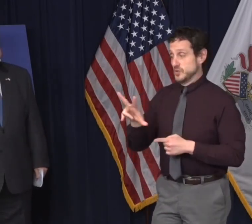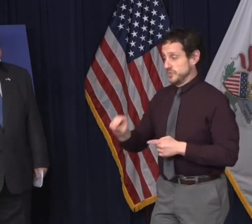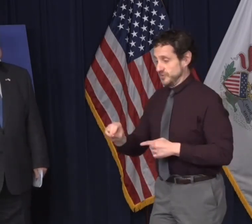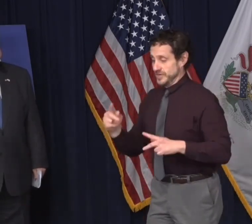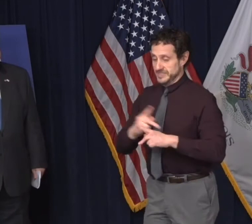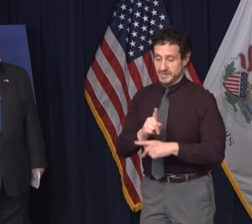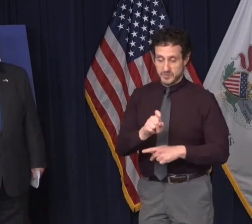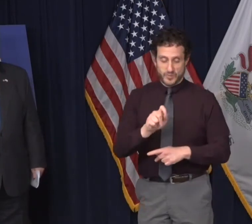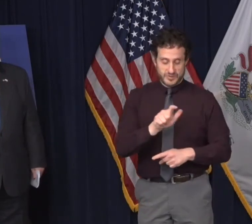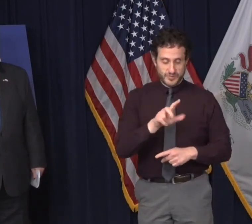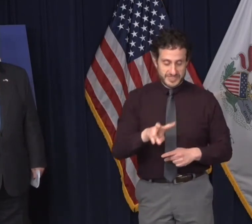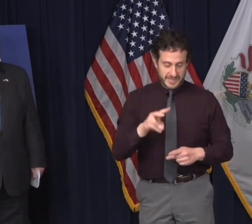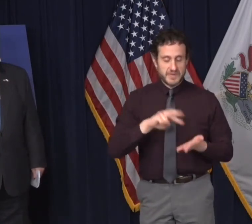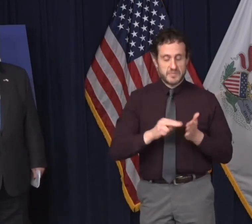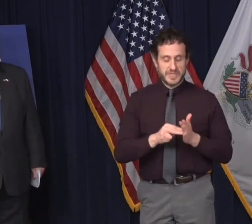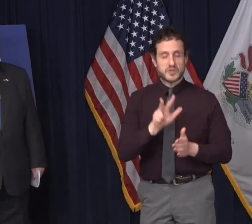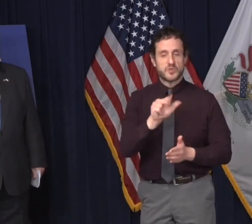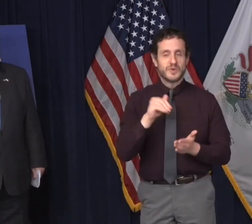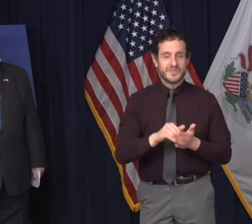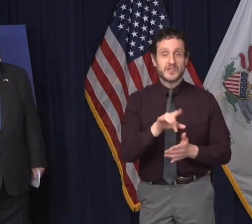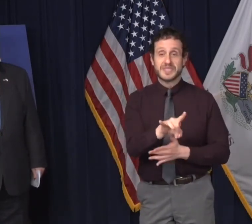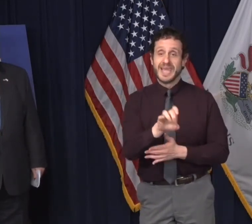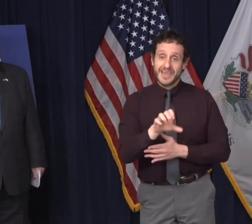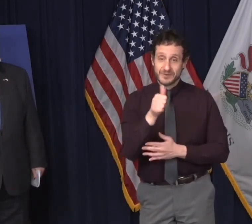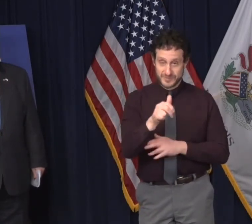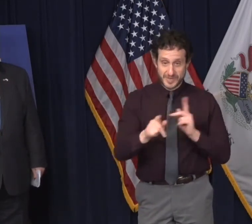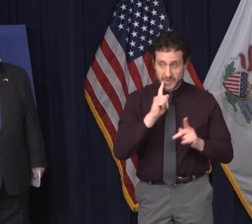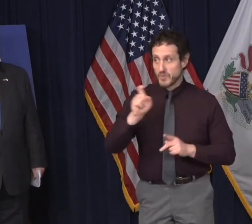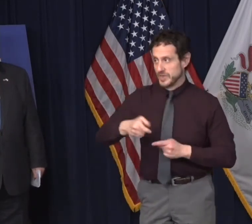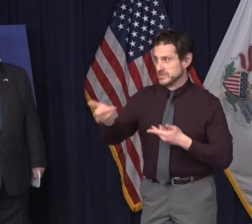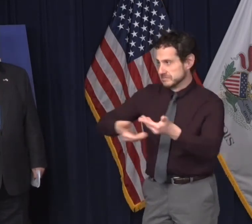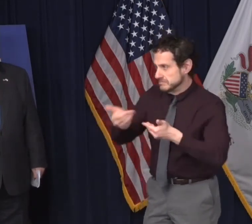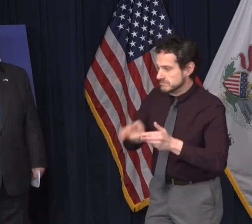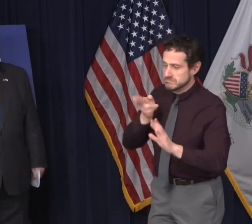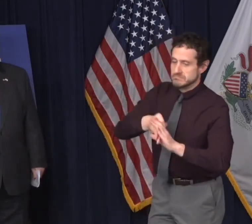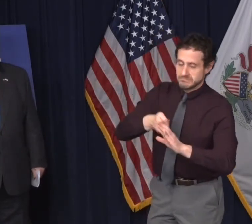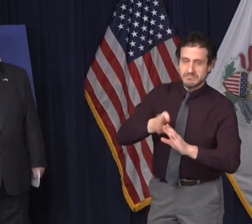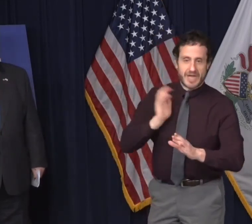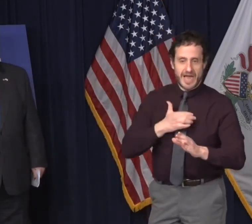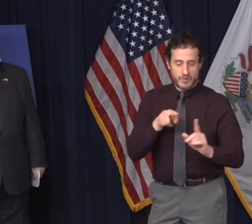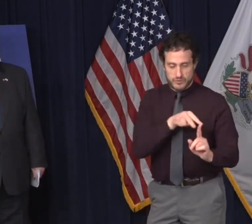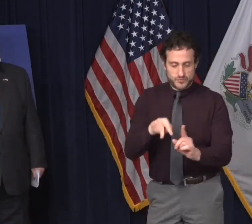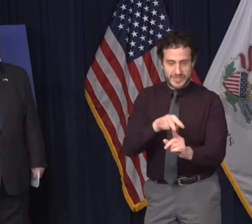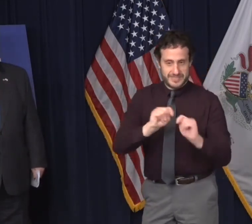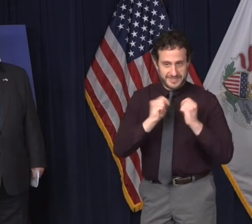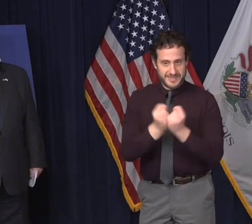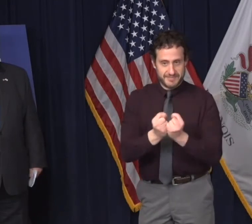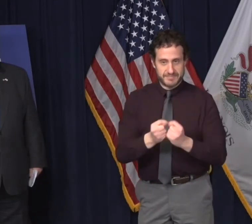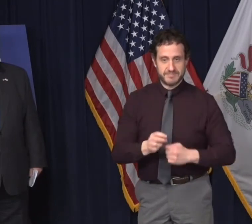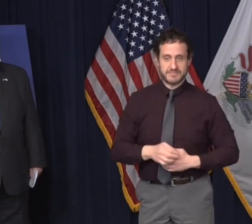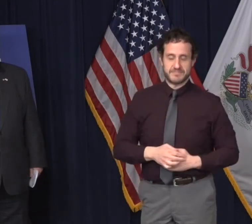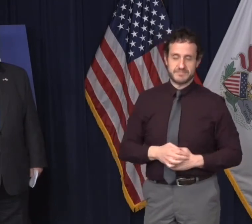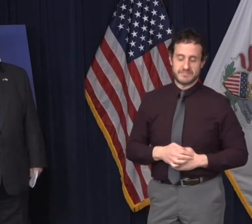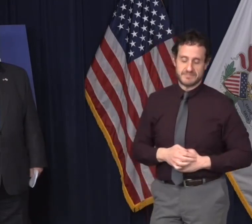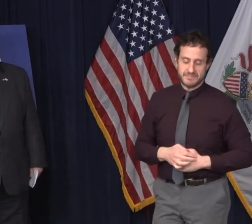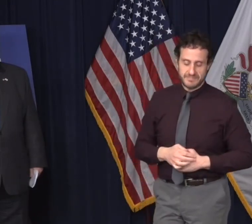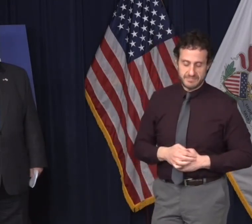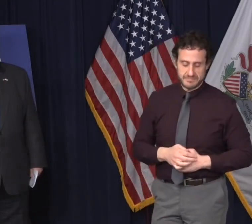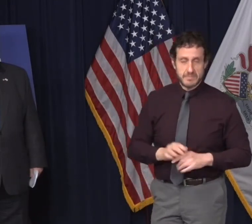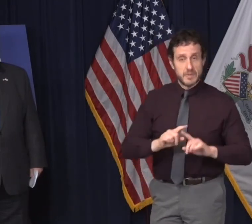IF THE BENCHMARK IS 30 YOU MULTIPLY THAT OUT AND GET 3,810 INDIVIDUALS AS OUR ESTIMATED OF